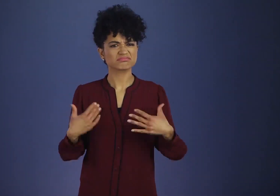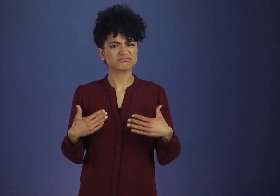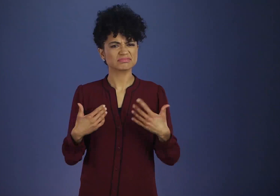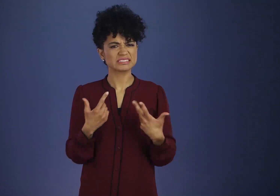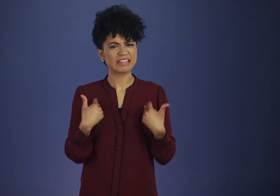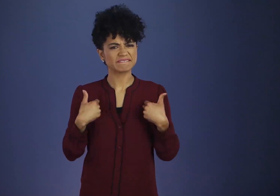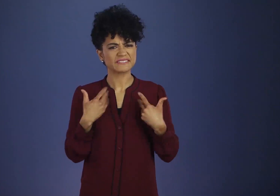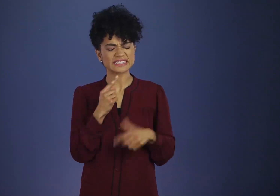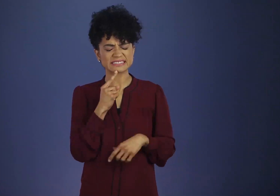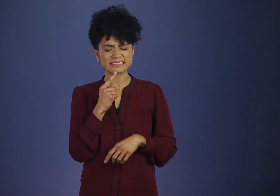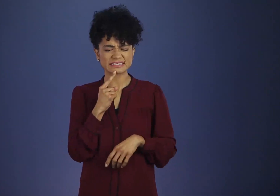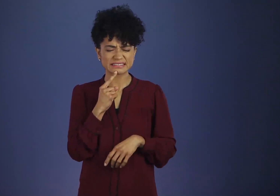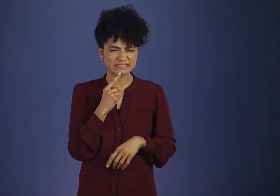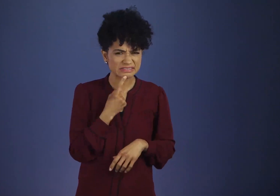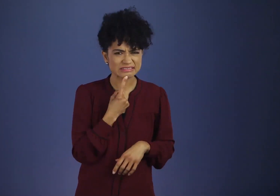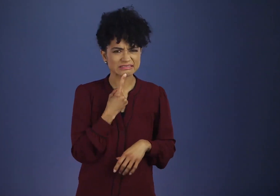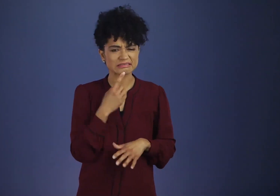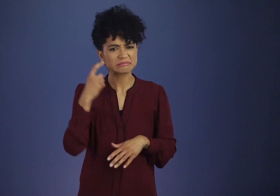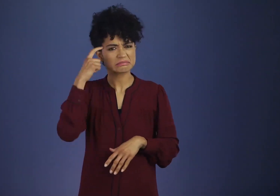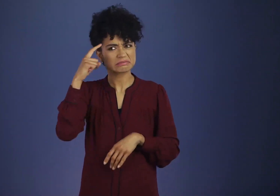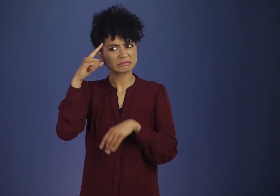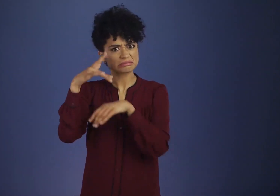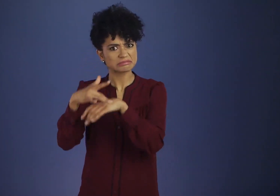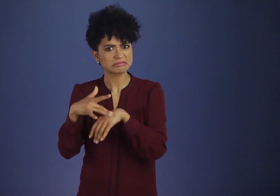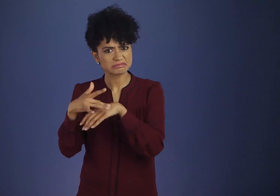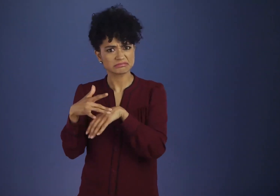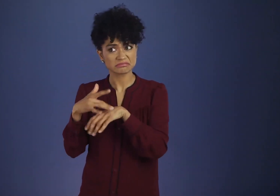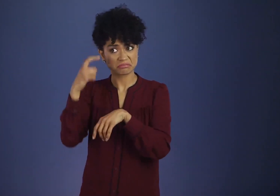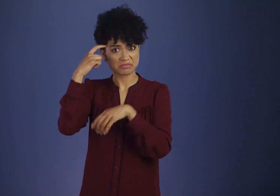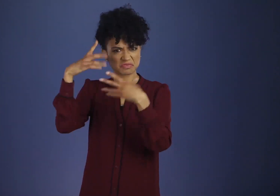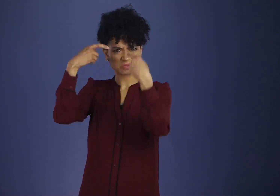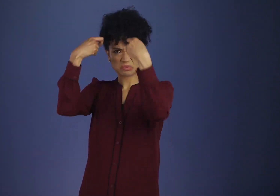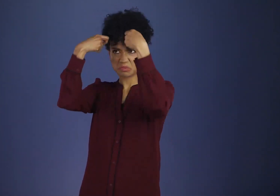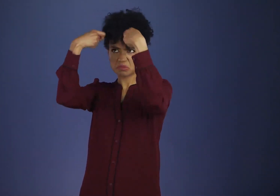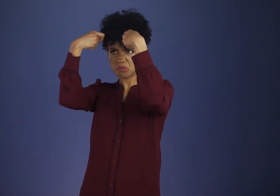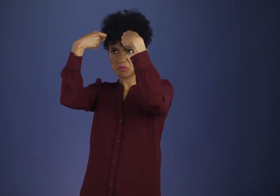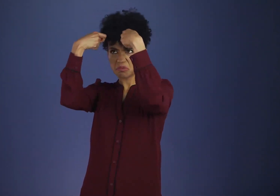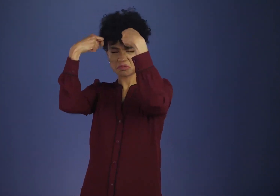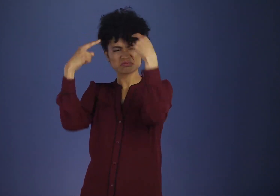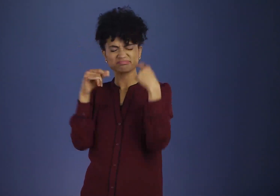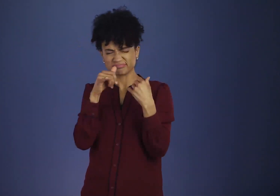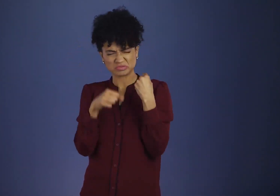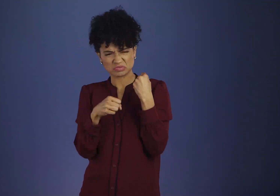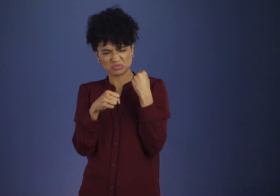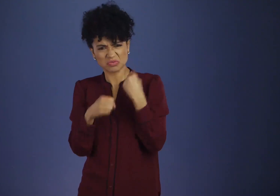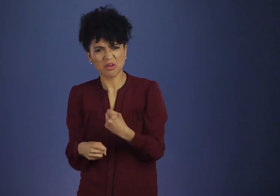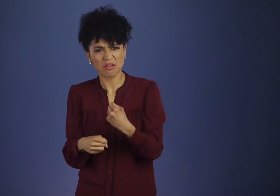Our sponsors declared that we were the victims of a mental obsession so subtly powerful